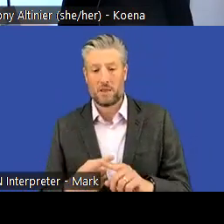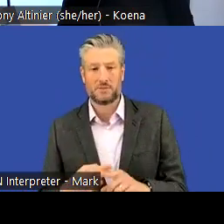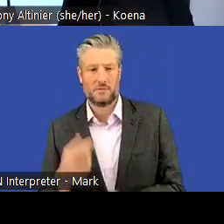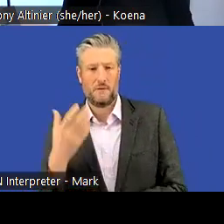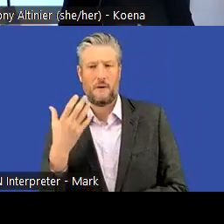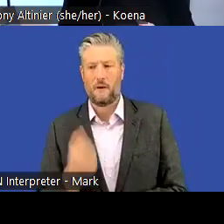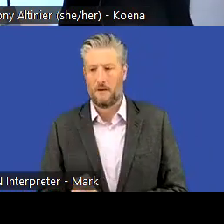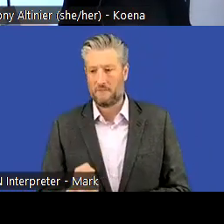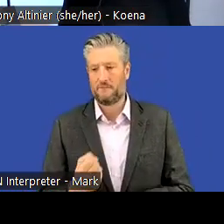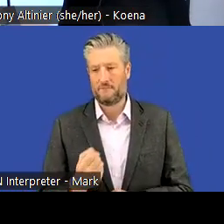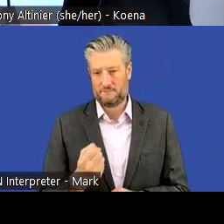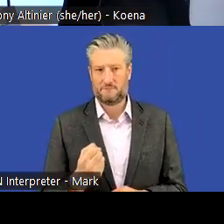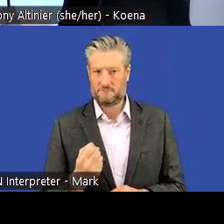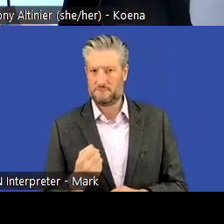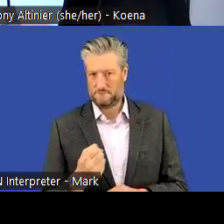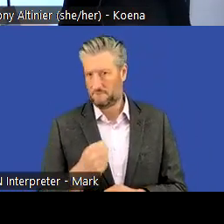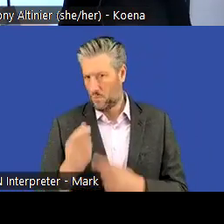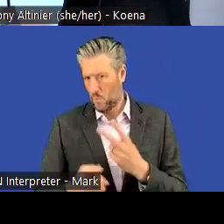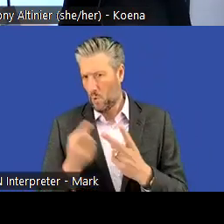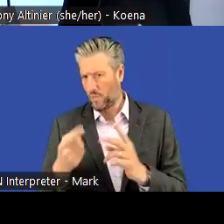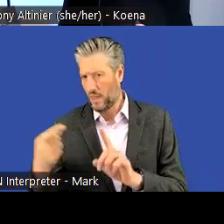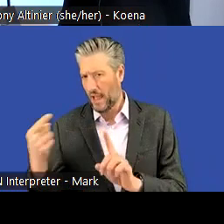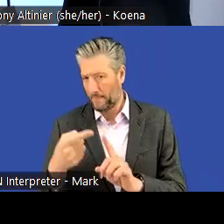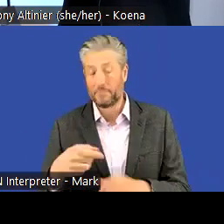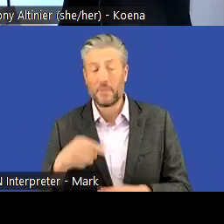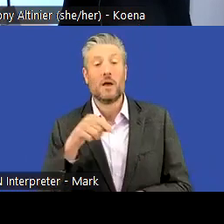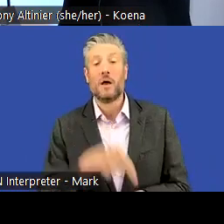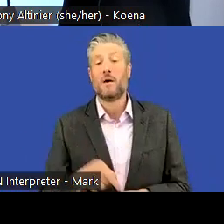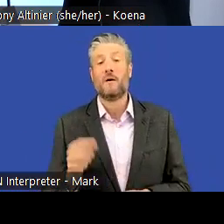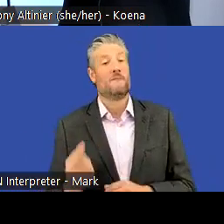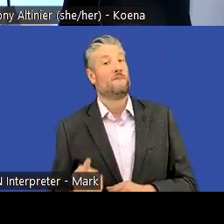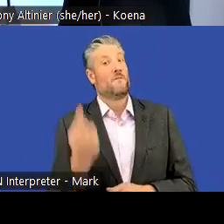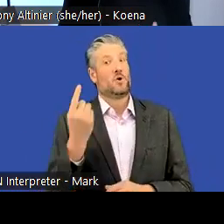So that was the first French Accessibility Guidelines, AccessiWeb.